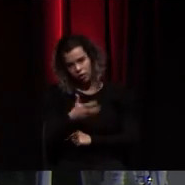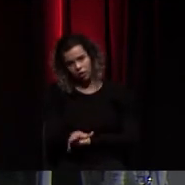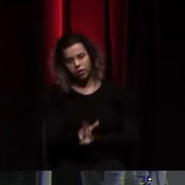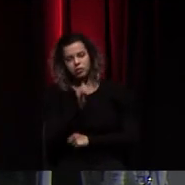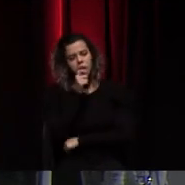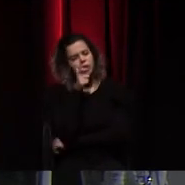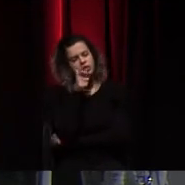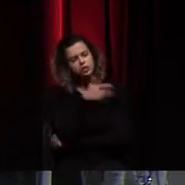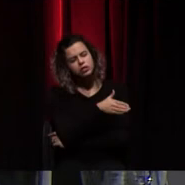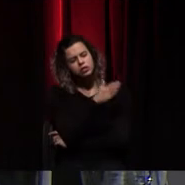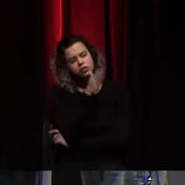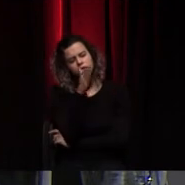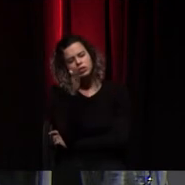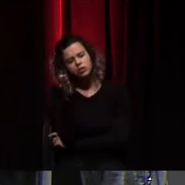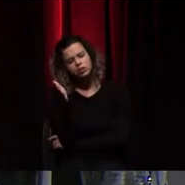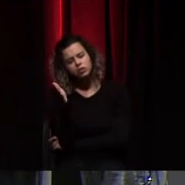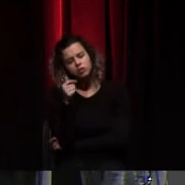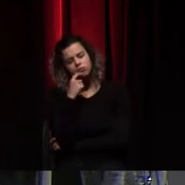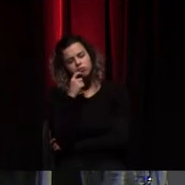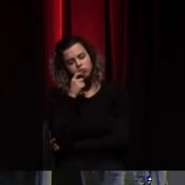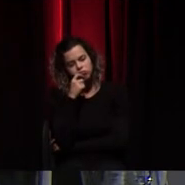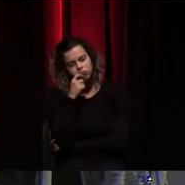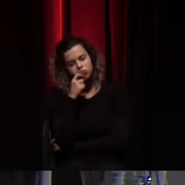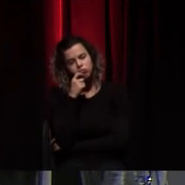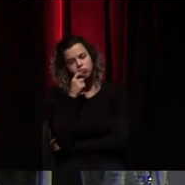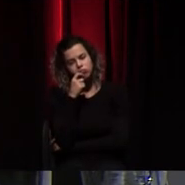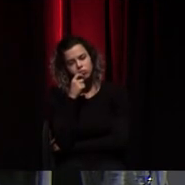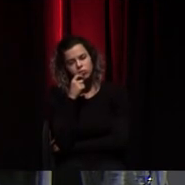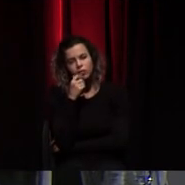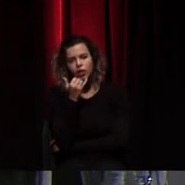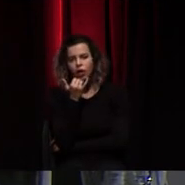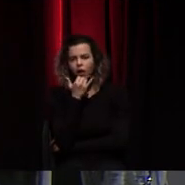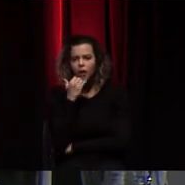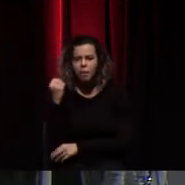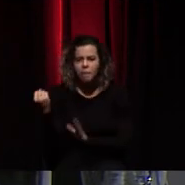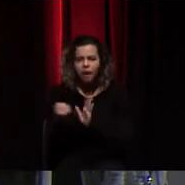or read something and say: “I didn’t know there was a brand here.”